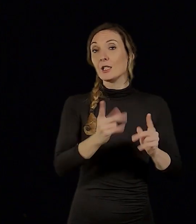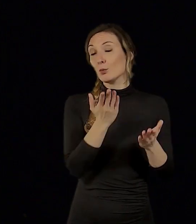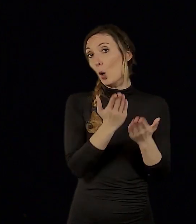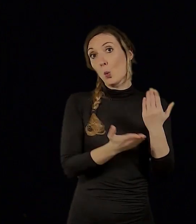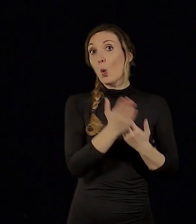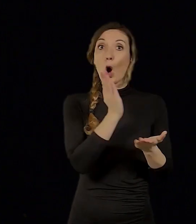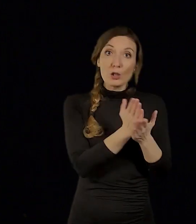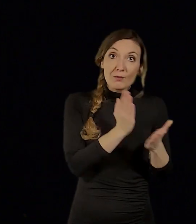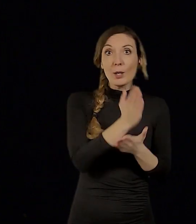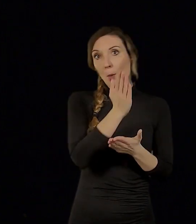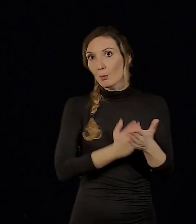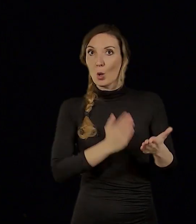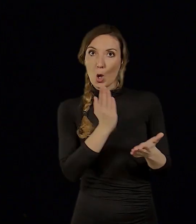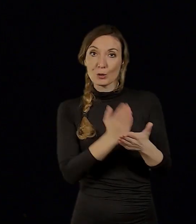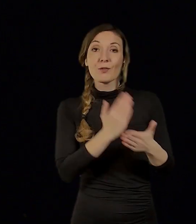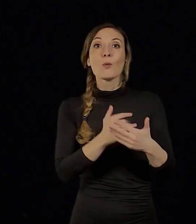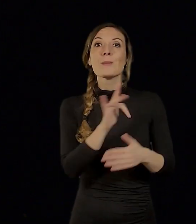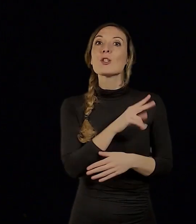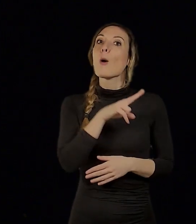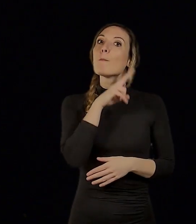Skanska. I don't want to discuss the quality of the project.